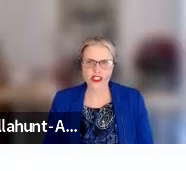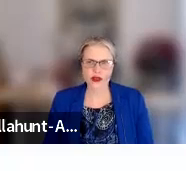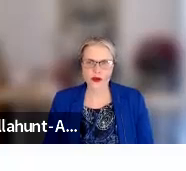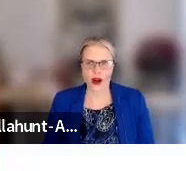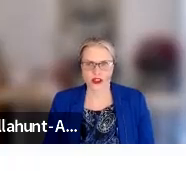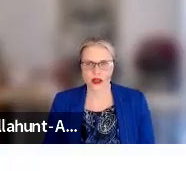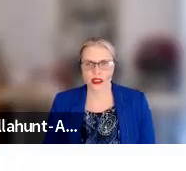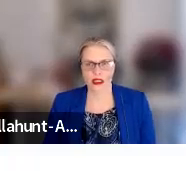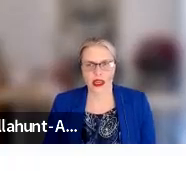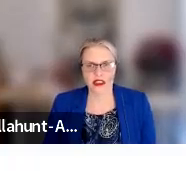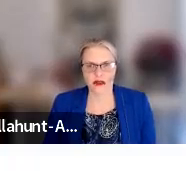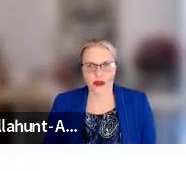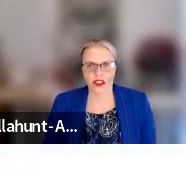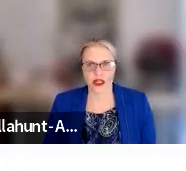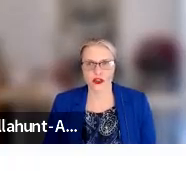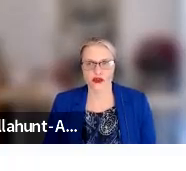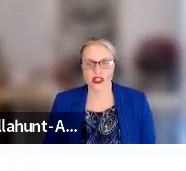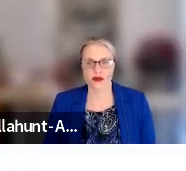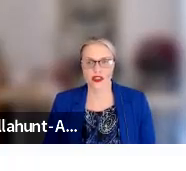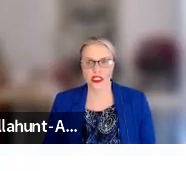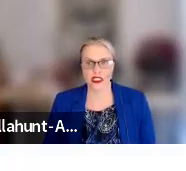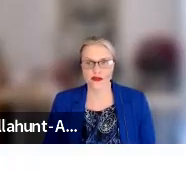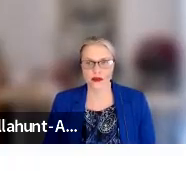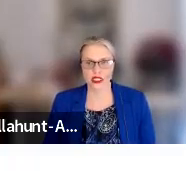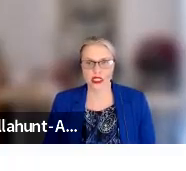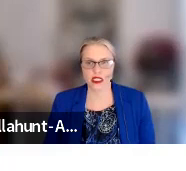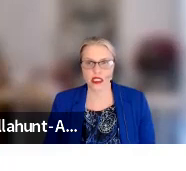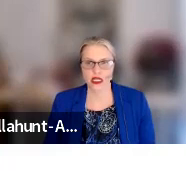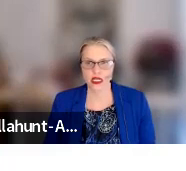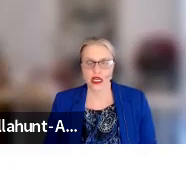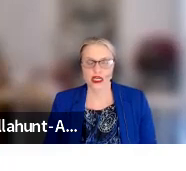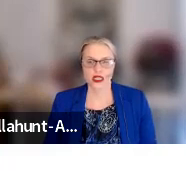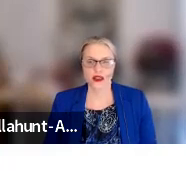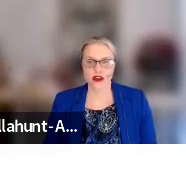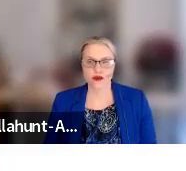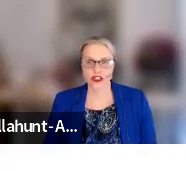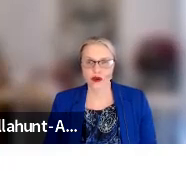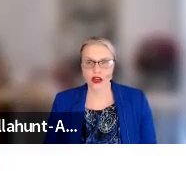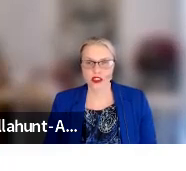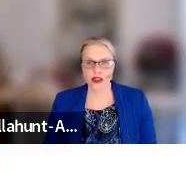Of these people, approximately 87% were treated and released from EDs and another 11% were